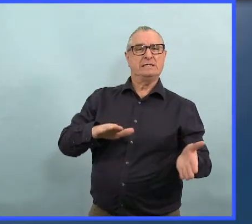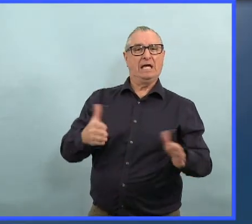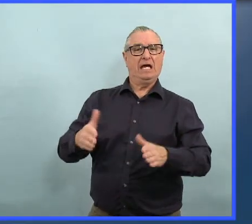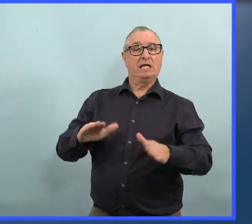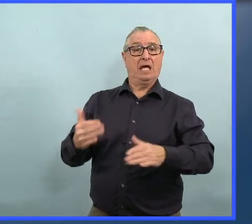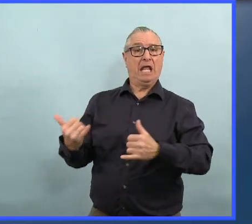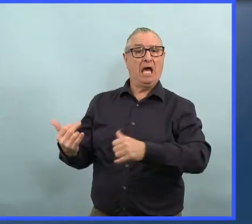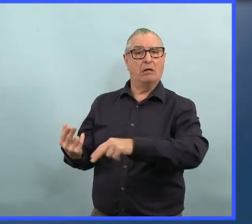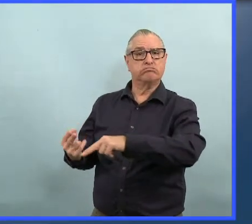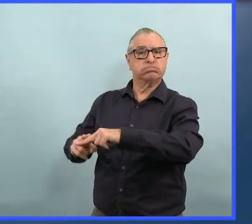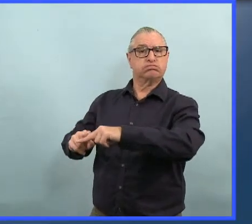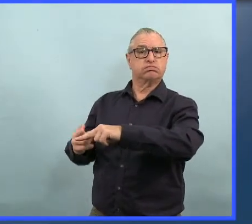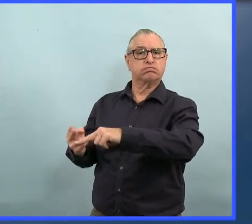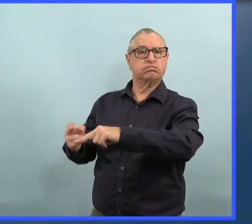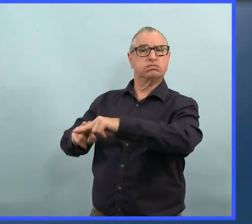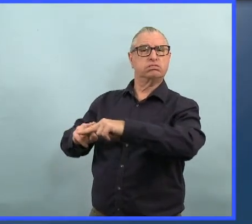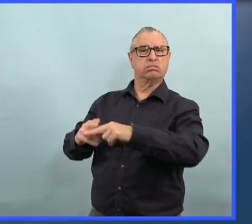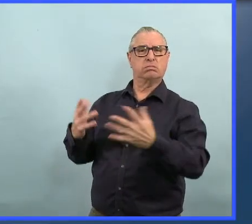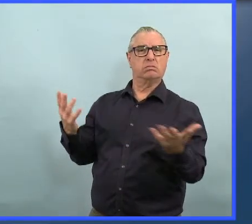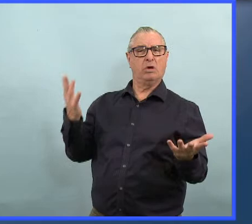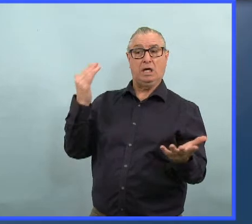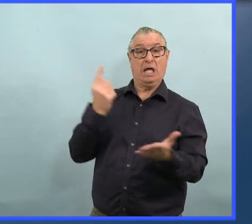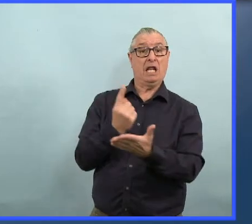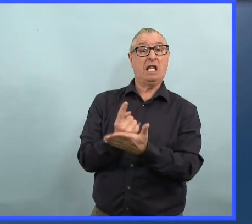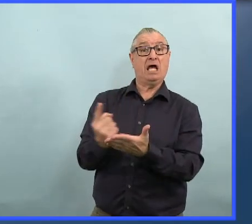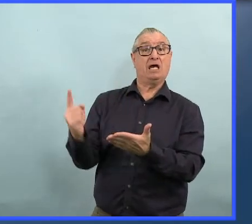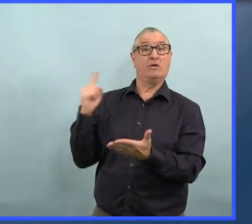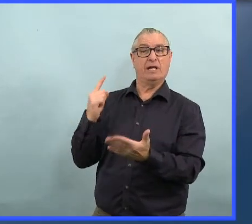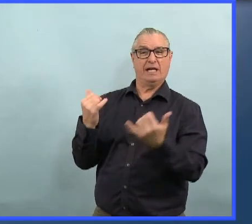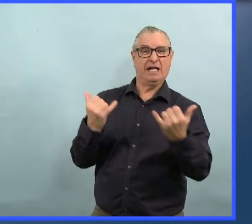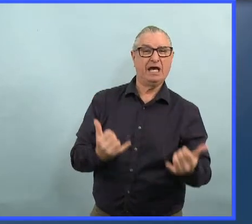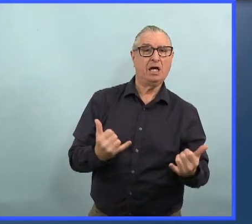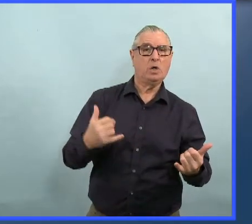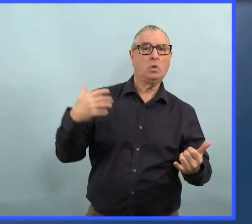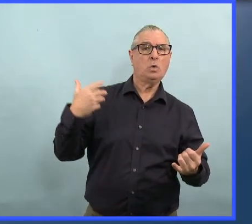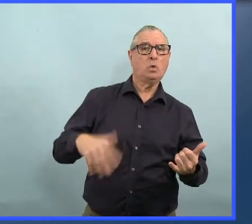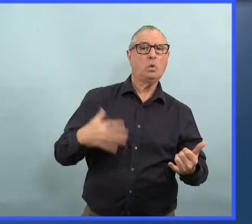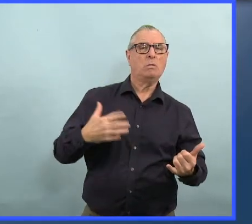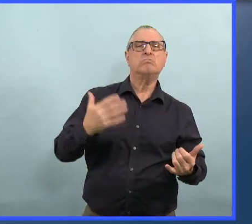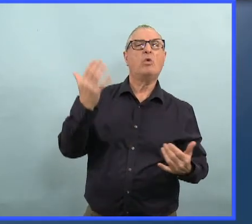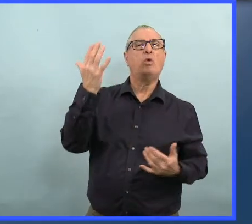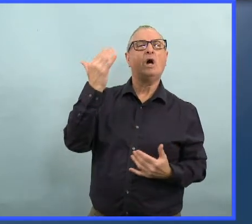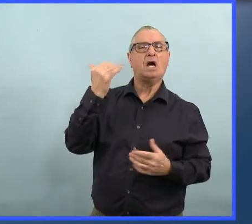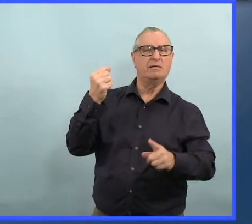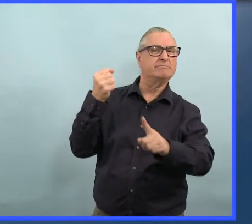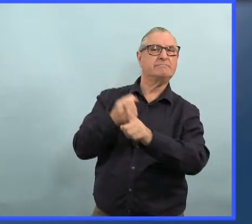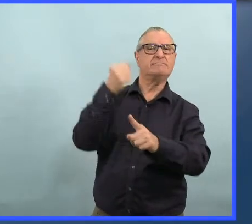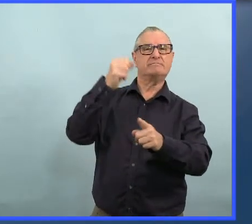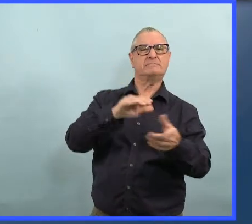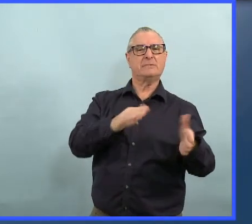can can you explain a little bit more about why these are quite high